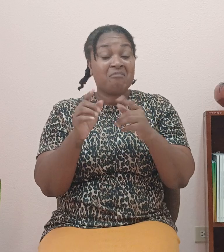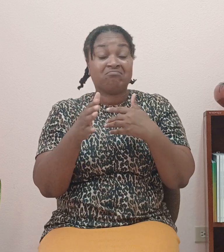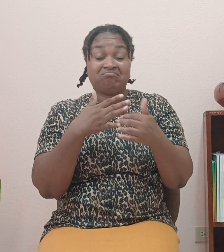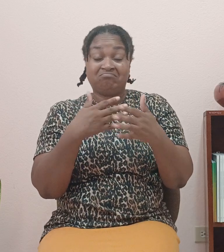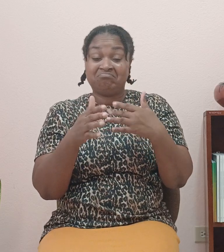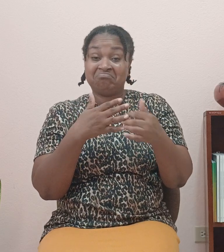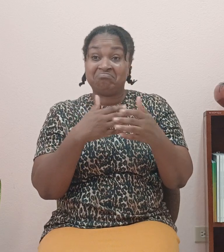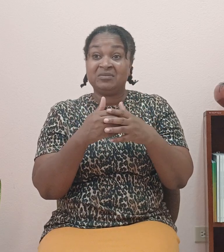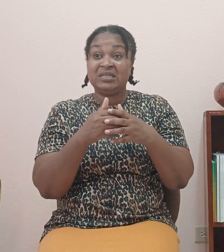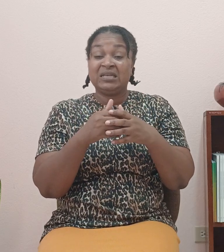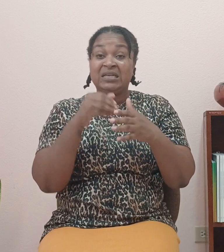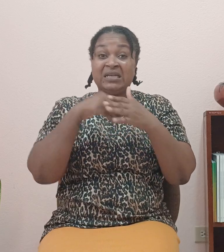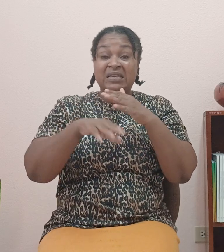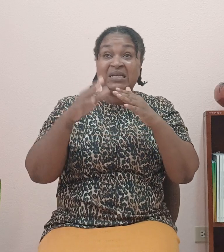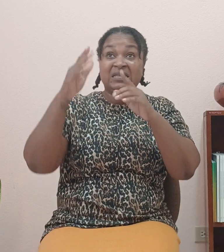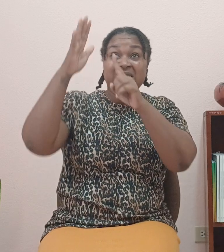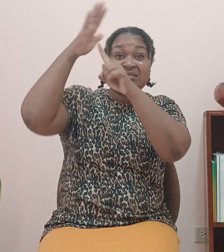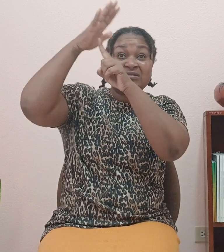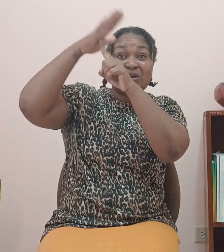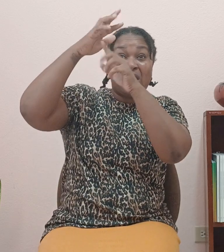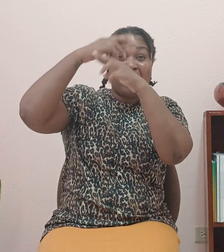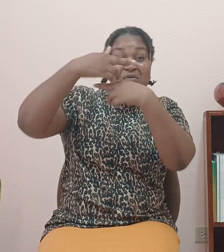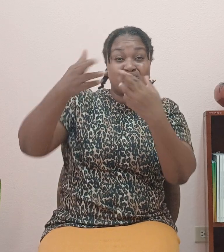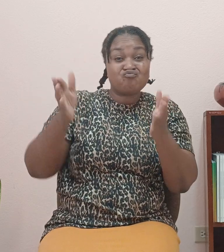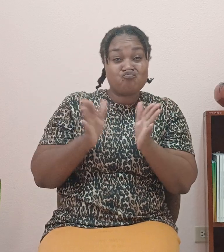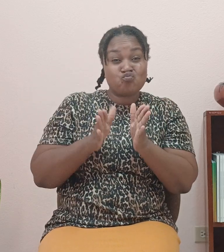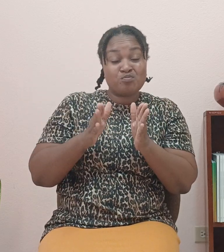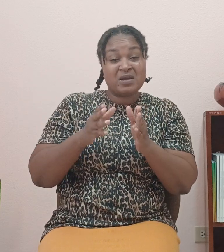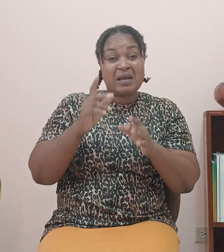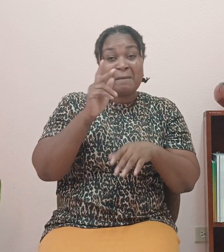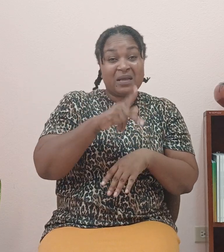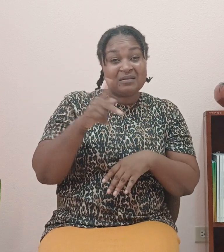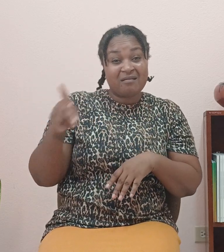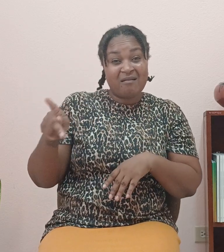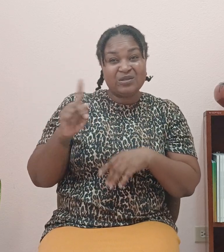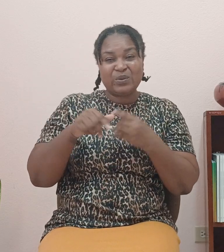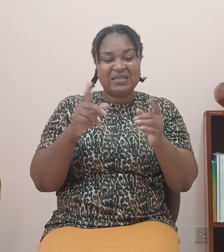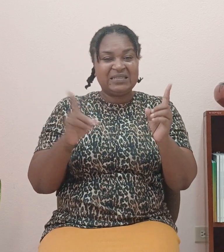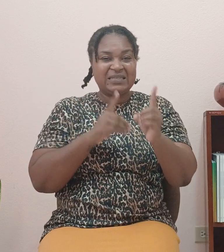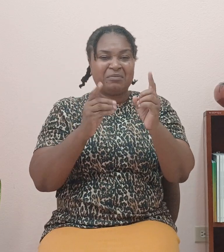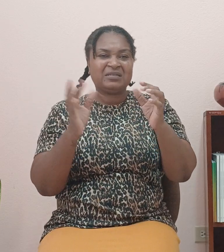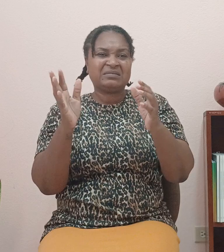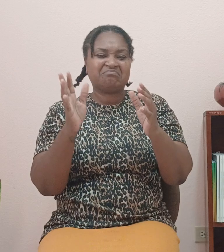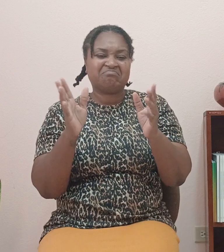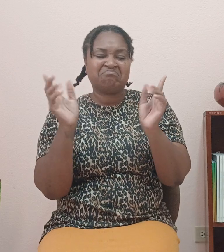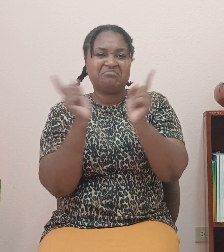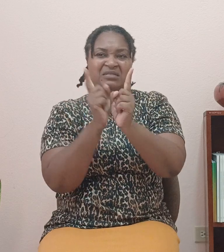when those disciples were meeting and fellowshipping the Holy Spirit came